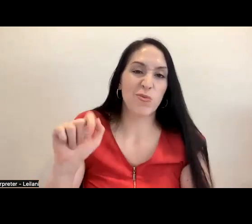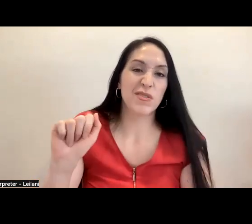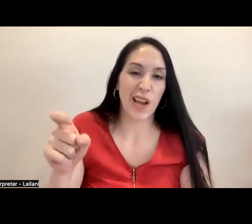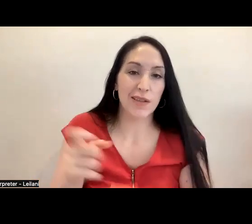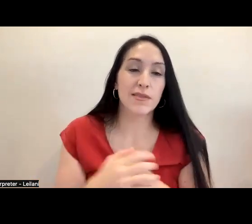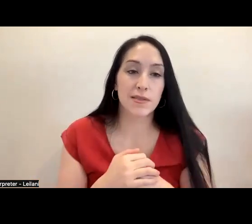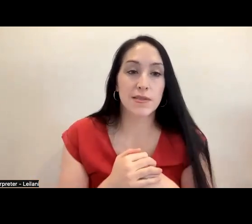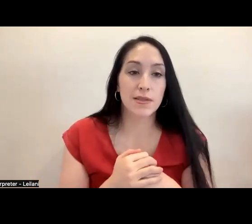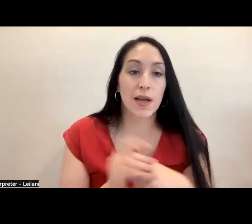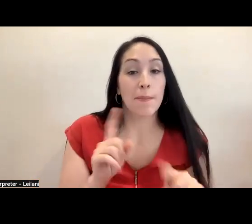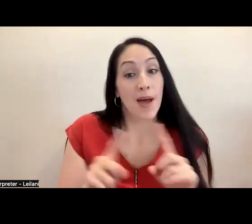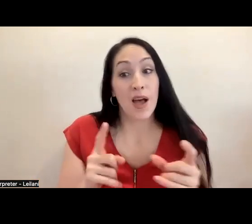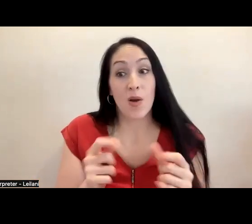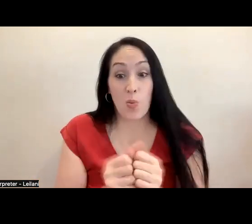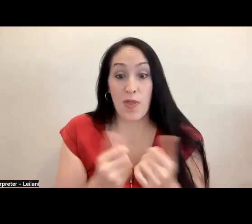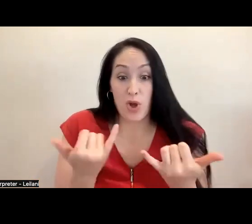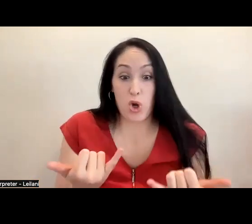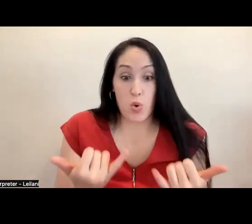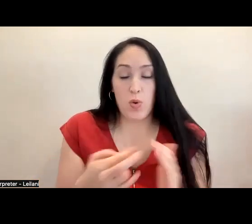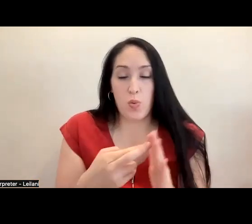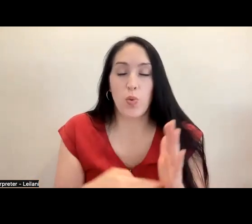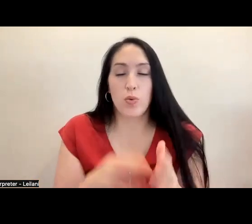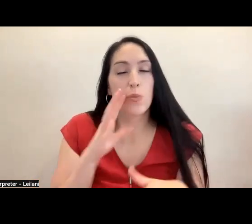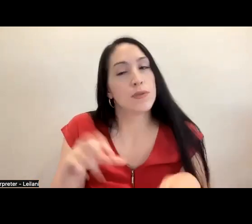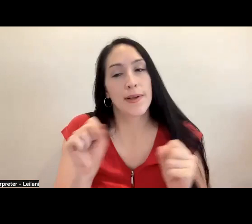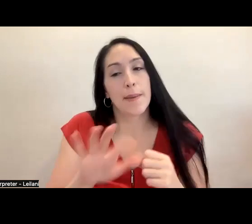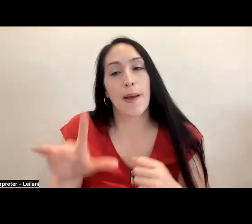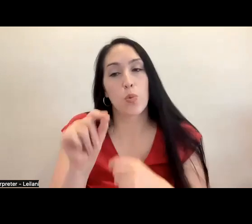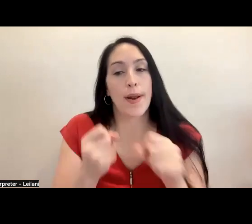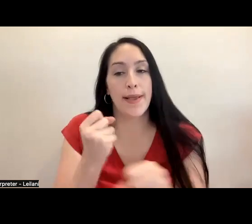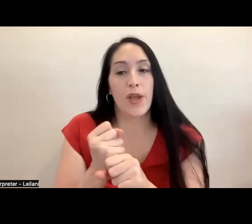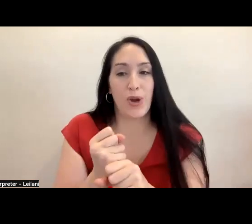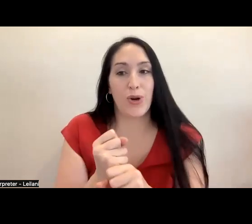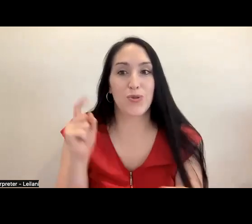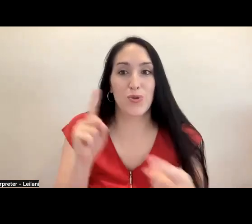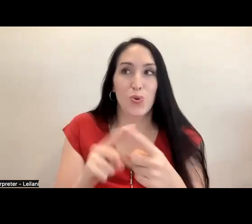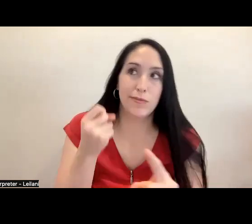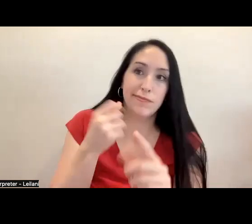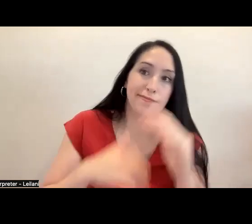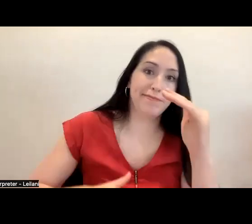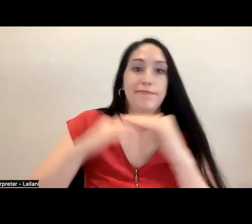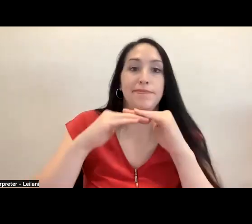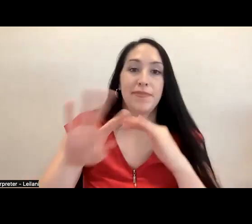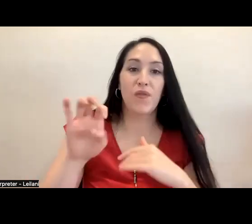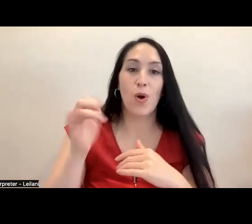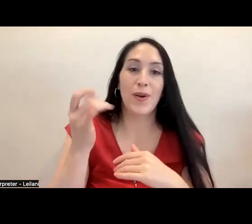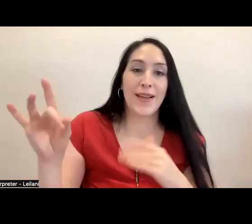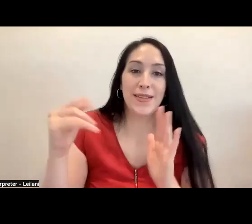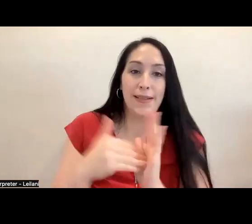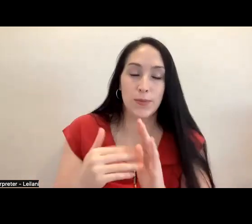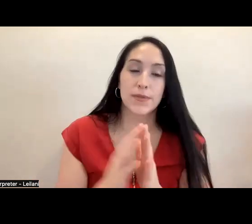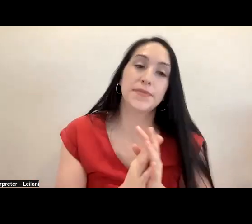11:58:02 A good question. 11:58:06 Alright, if enables will be used